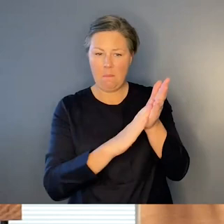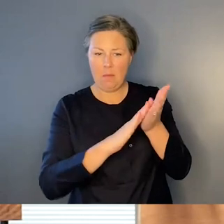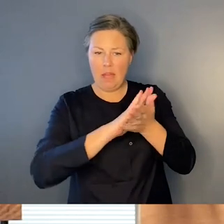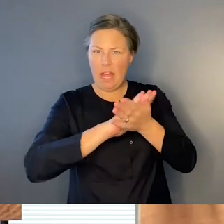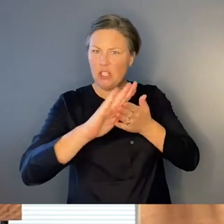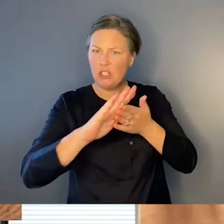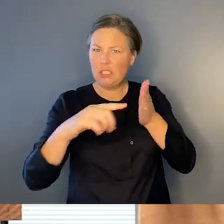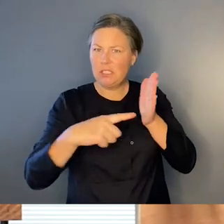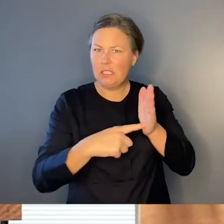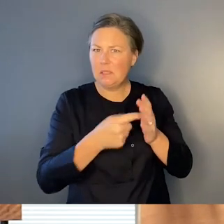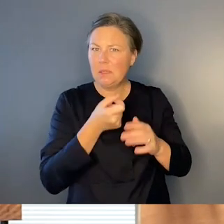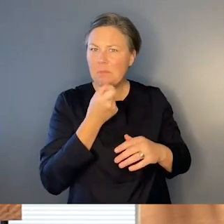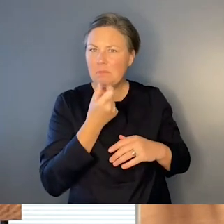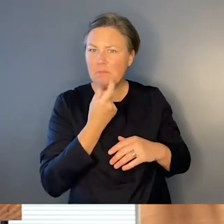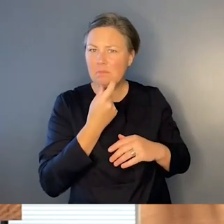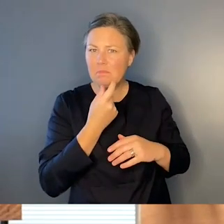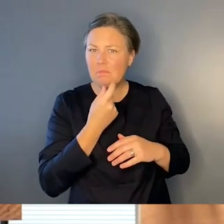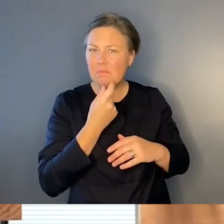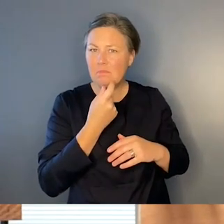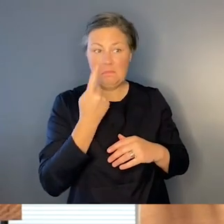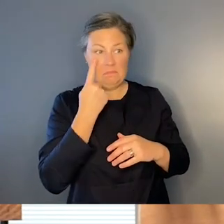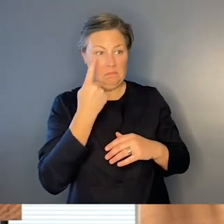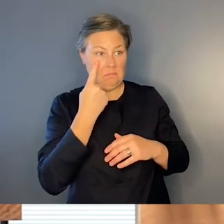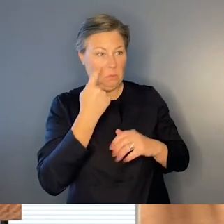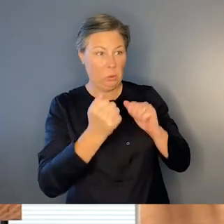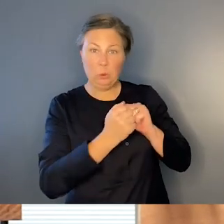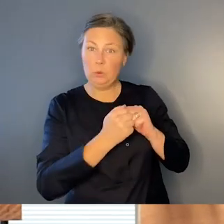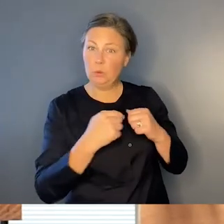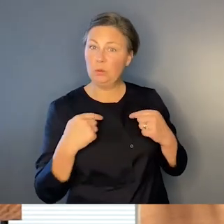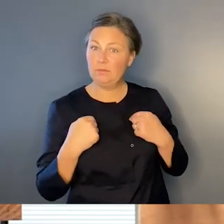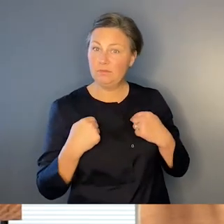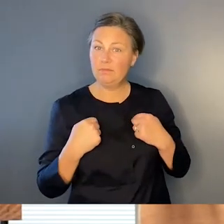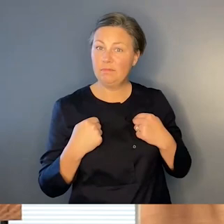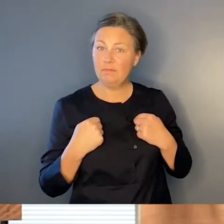about options of the menopause hormone therapy